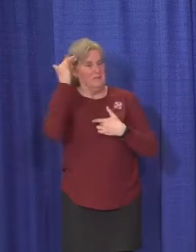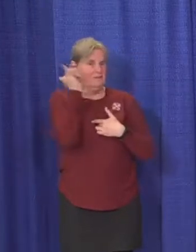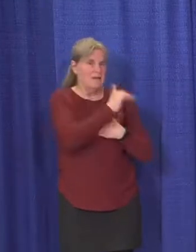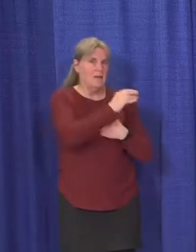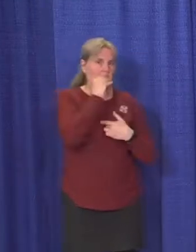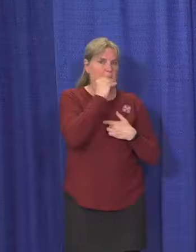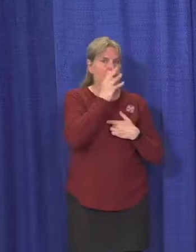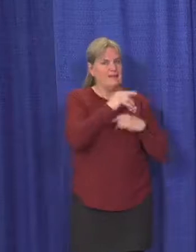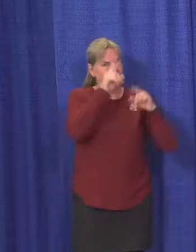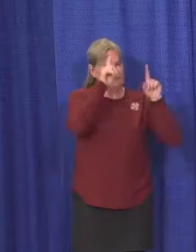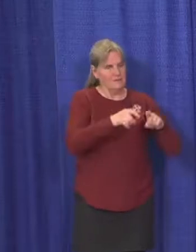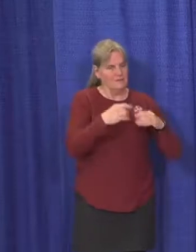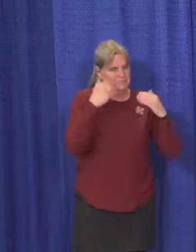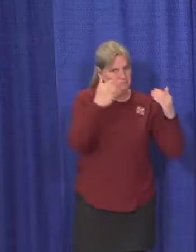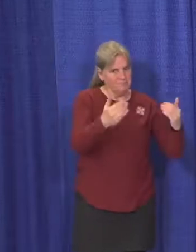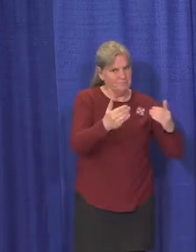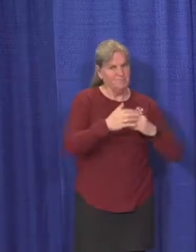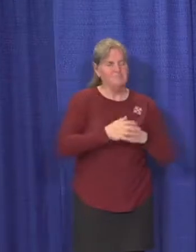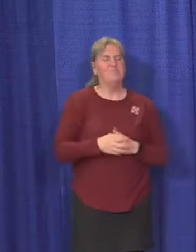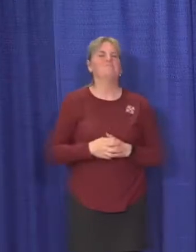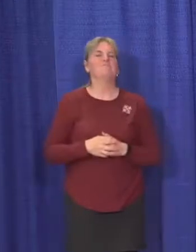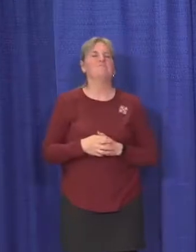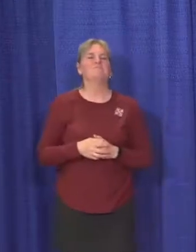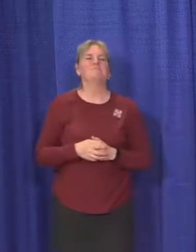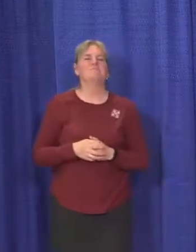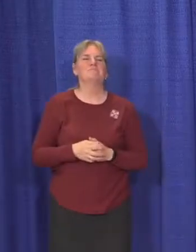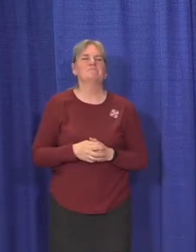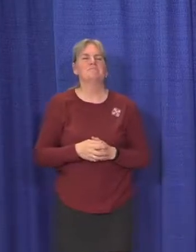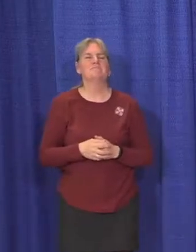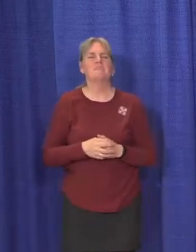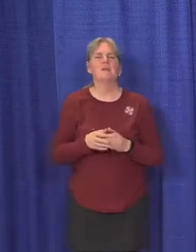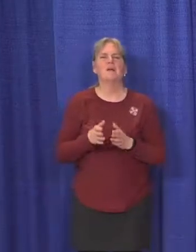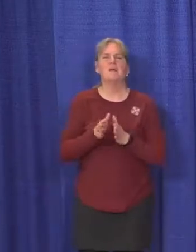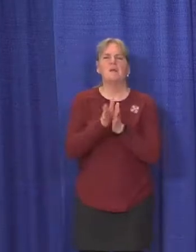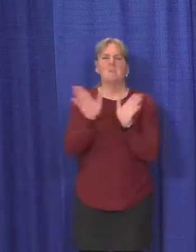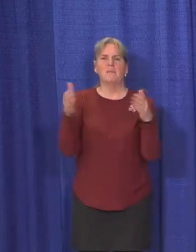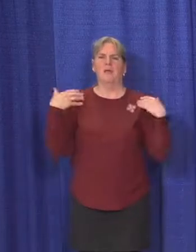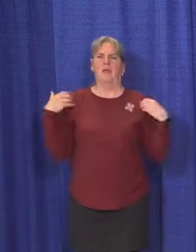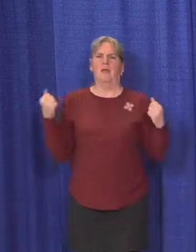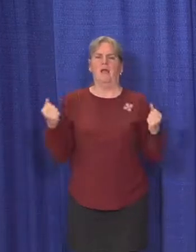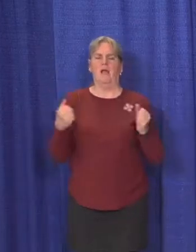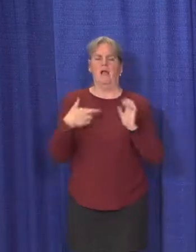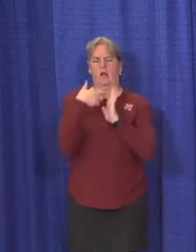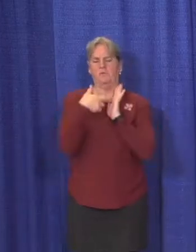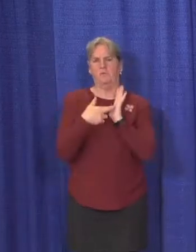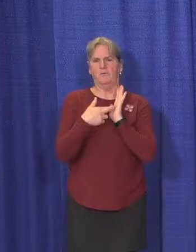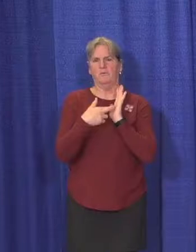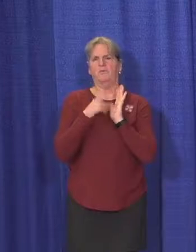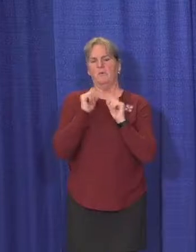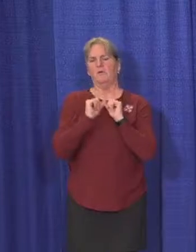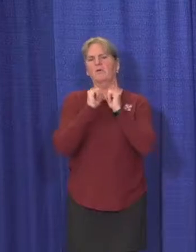home and get tested when sick. Public health measures to be